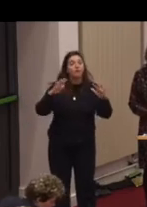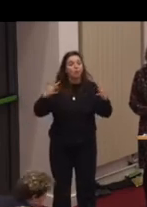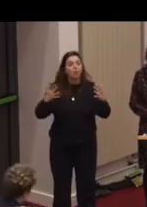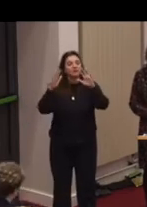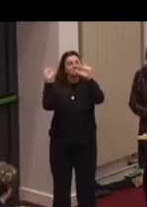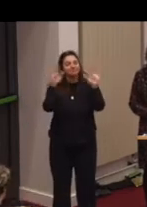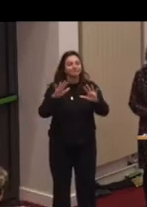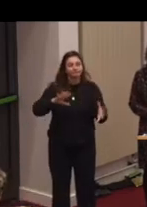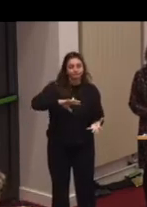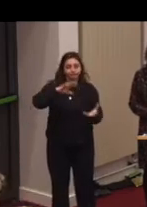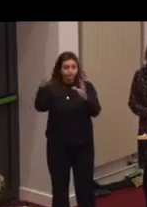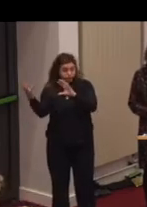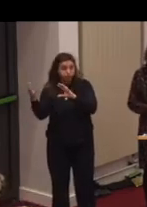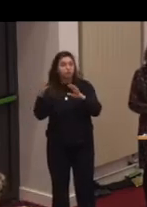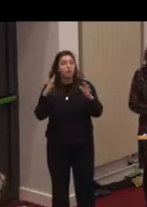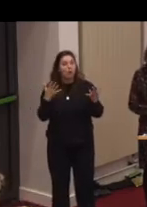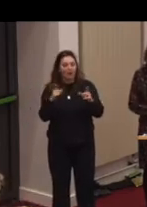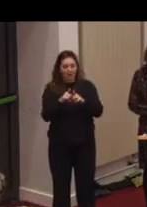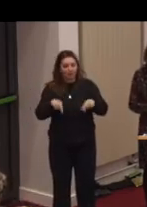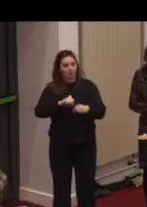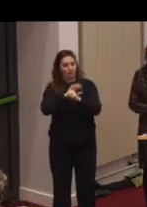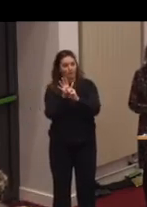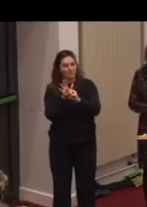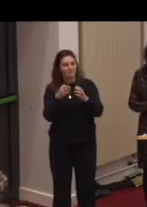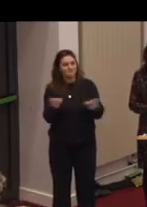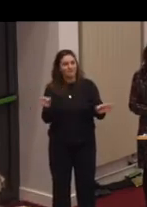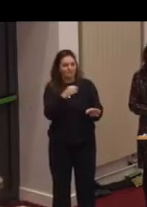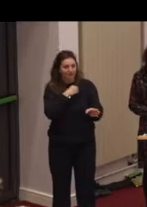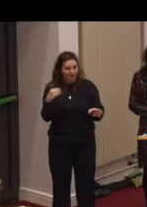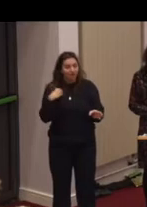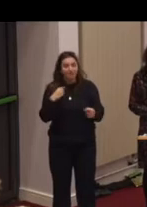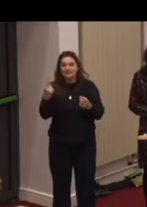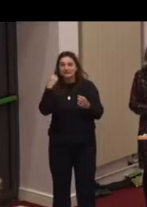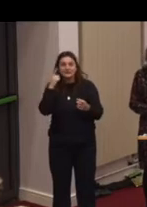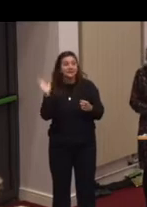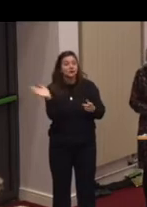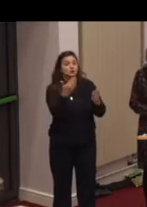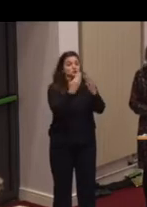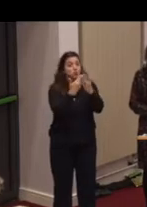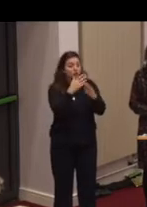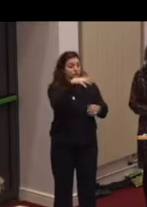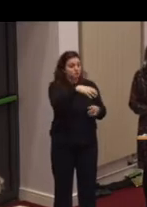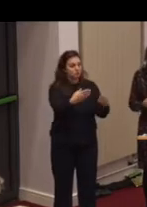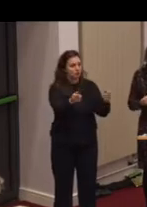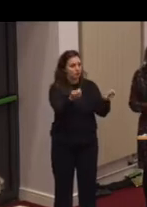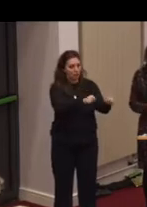a public health emergency that schools are either destroyed or closed. In conflict, schools